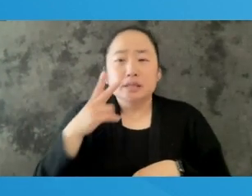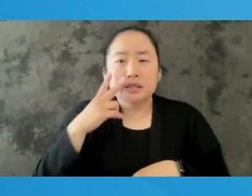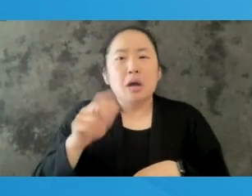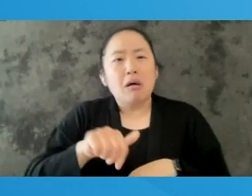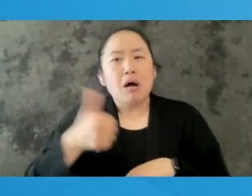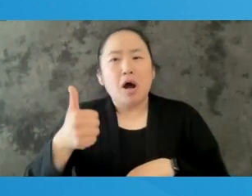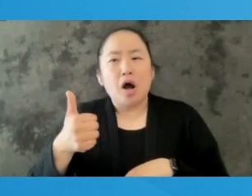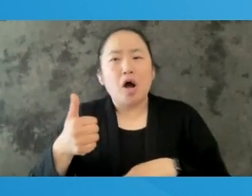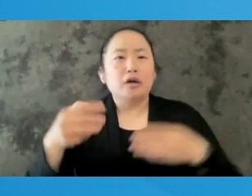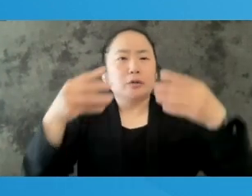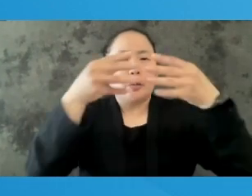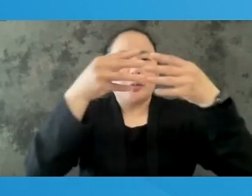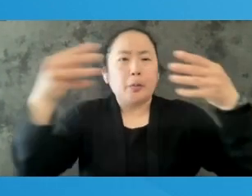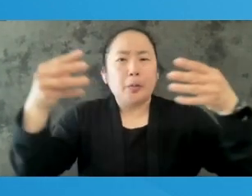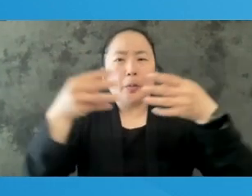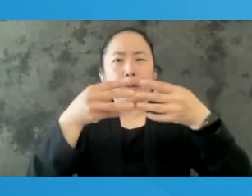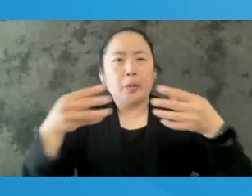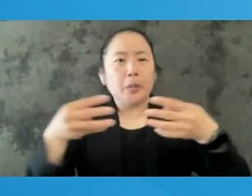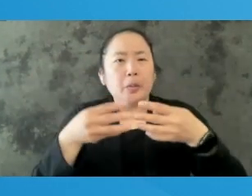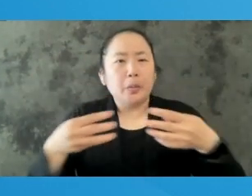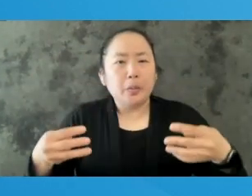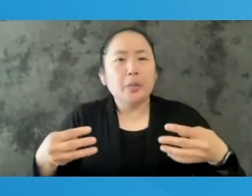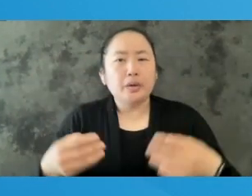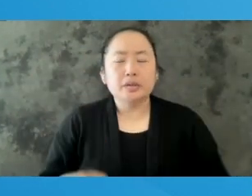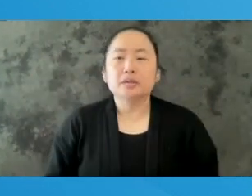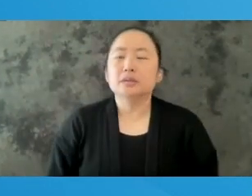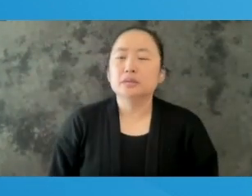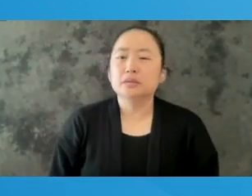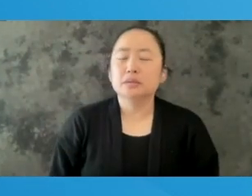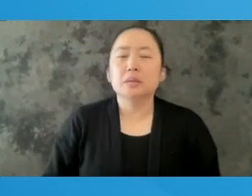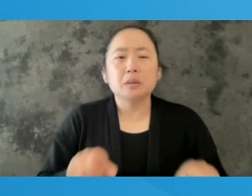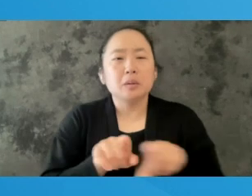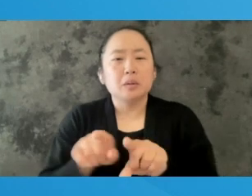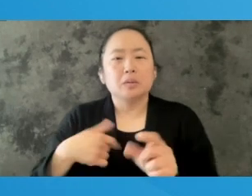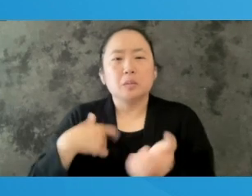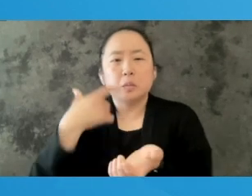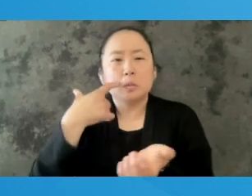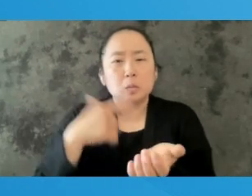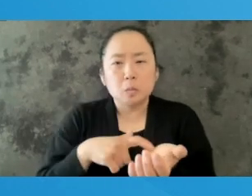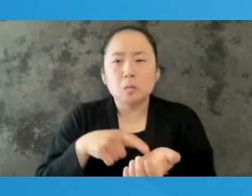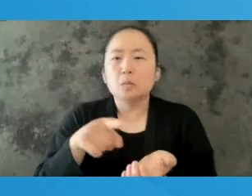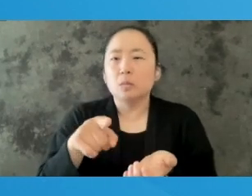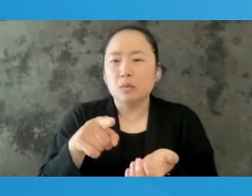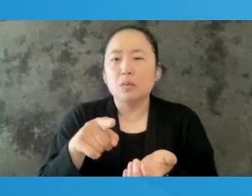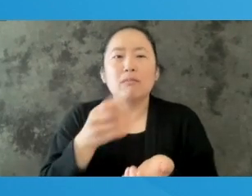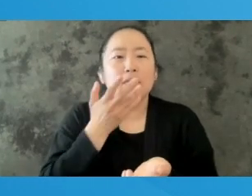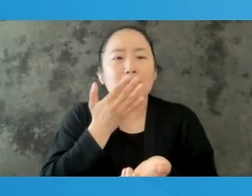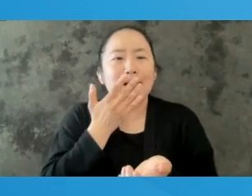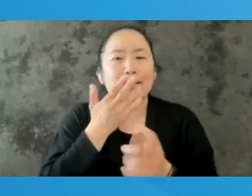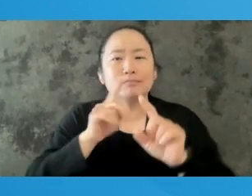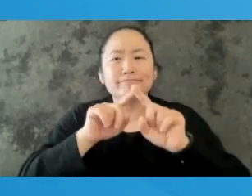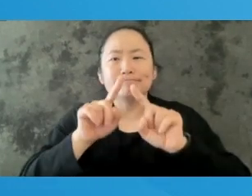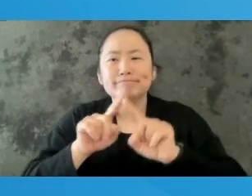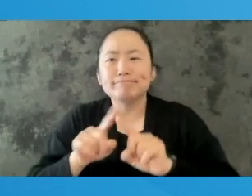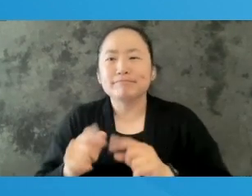straight across. I'm also noticing a lot of different colors that are sort of mottled.